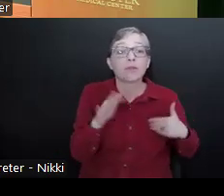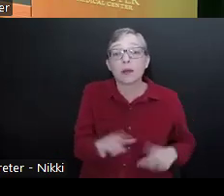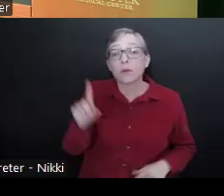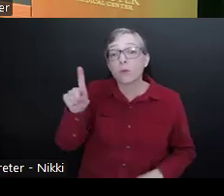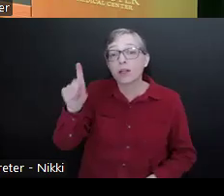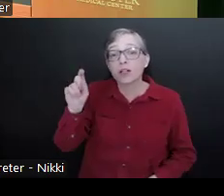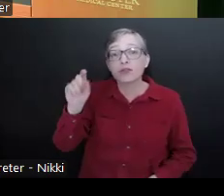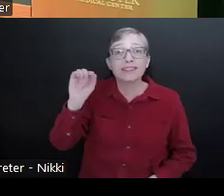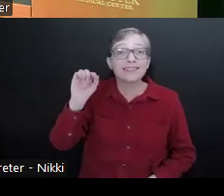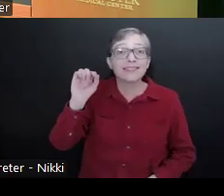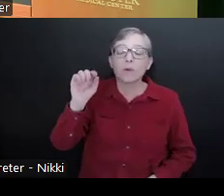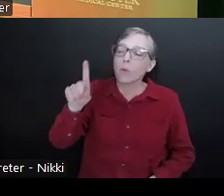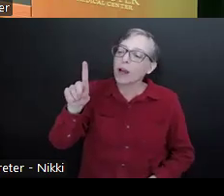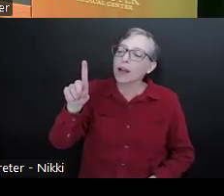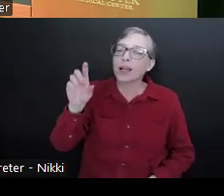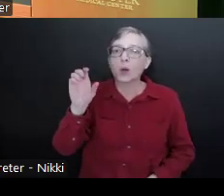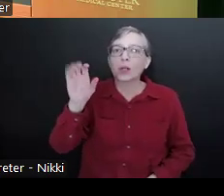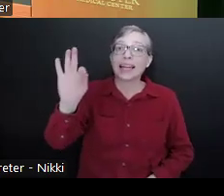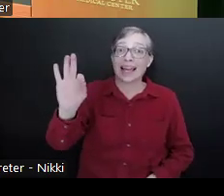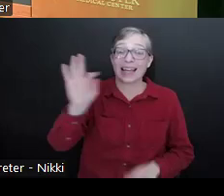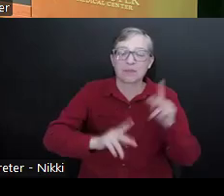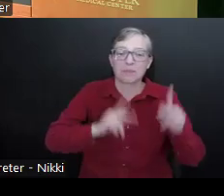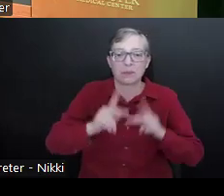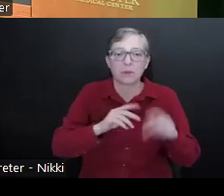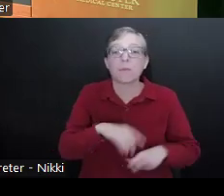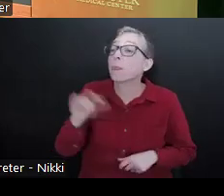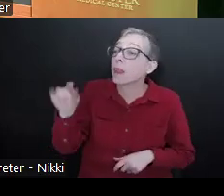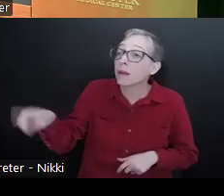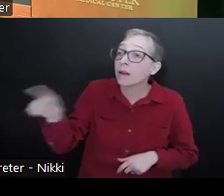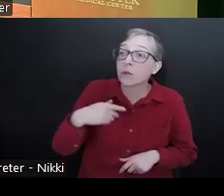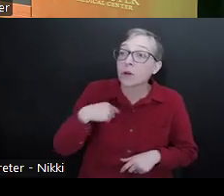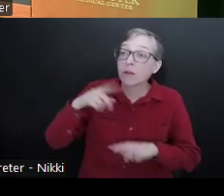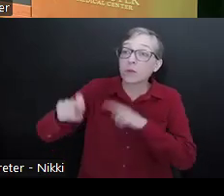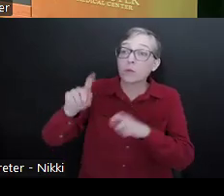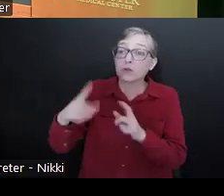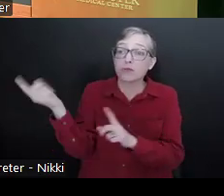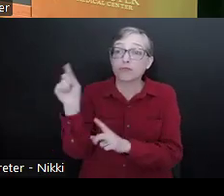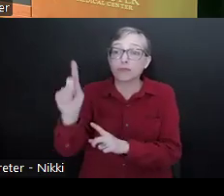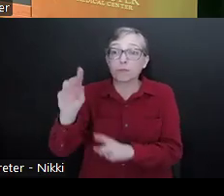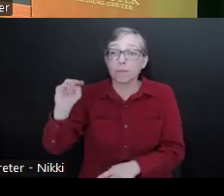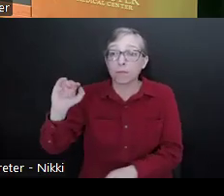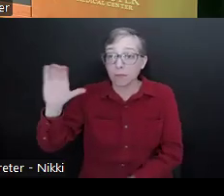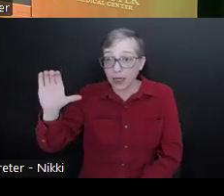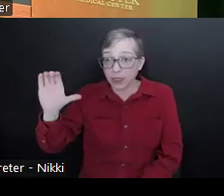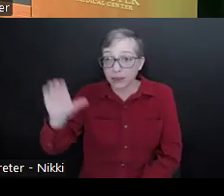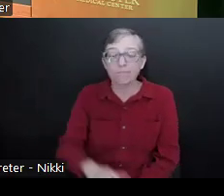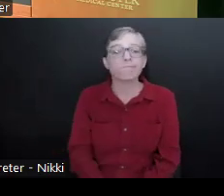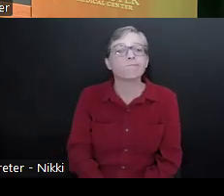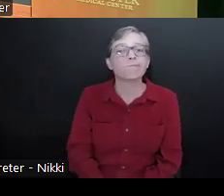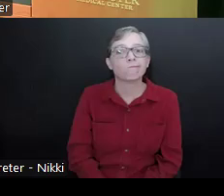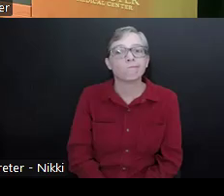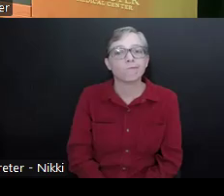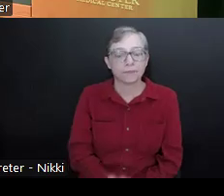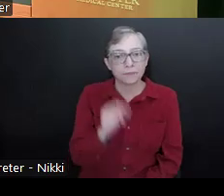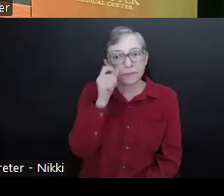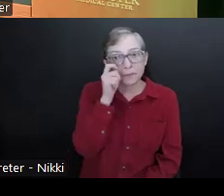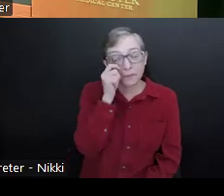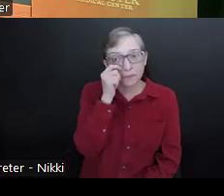if you have any questions please step up to the microphone on both sides of the room and